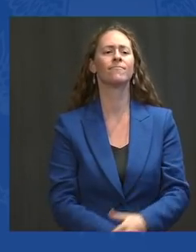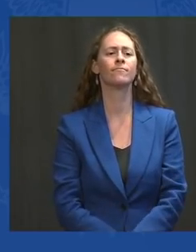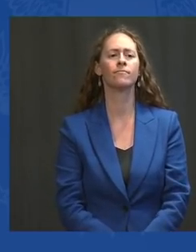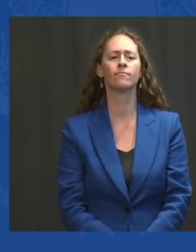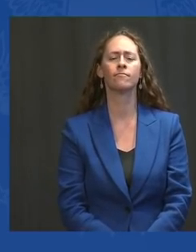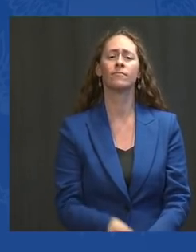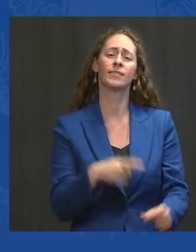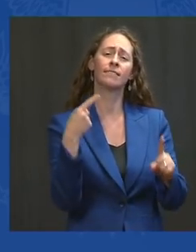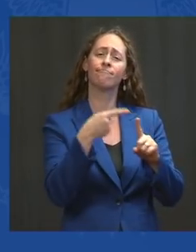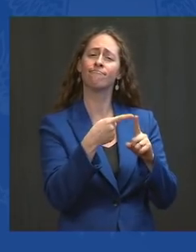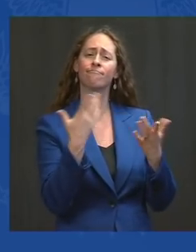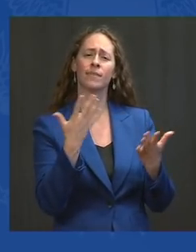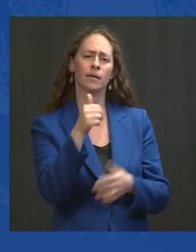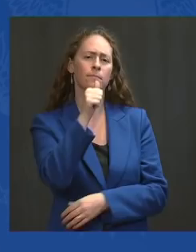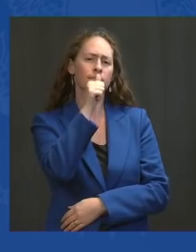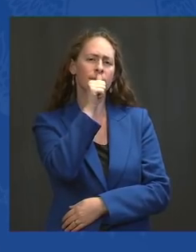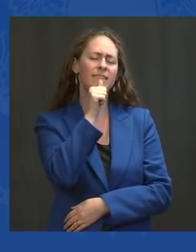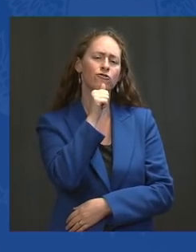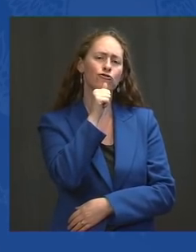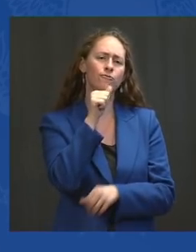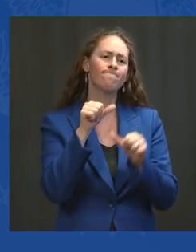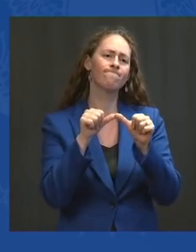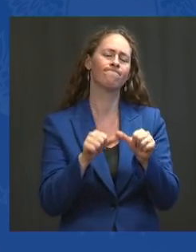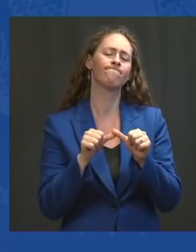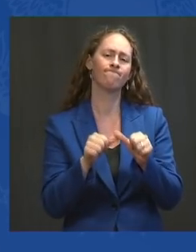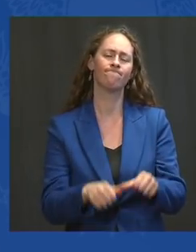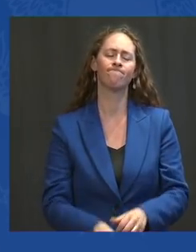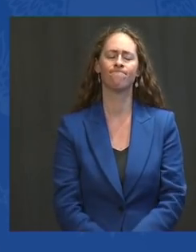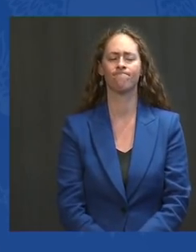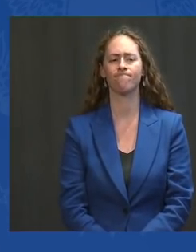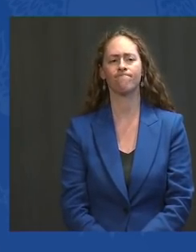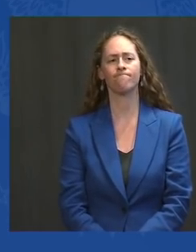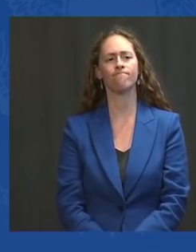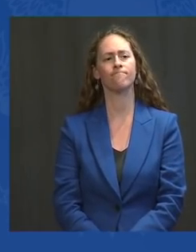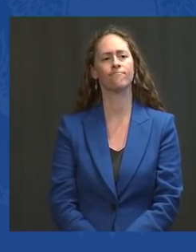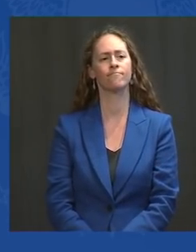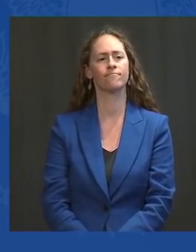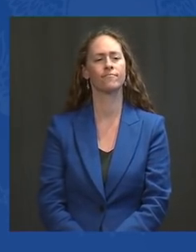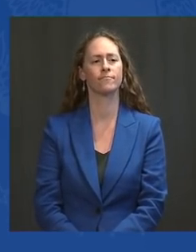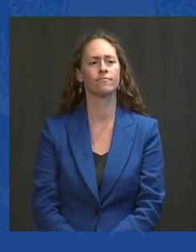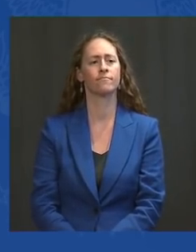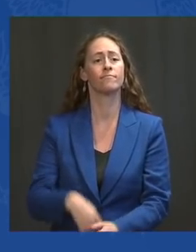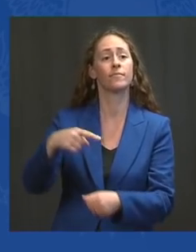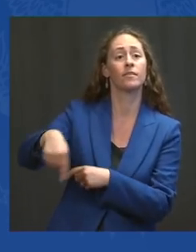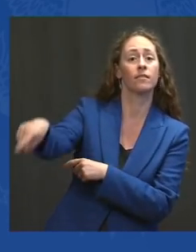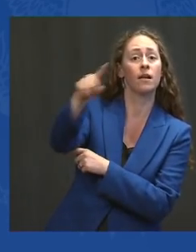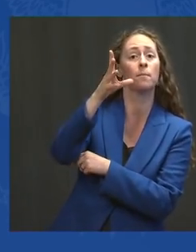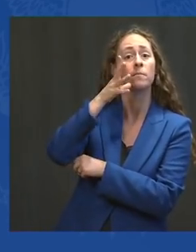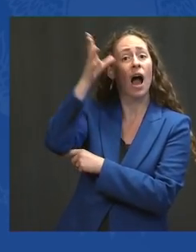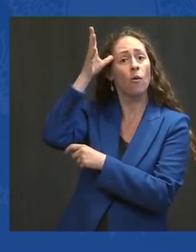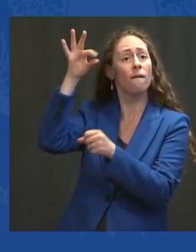And the parents -- the parents who voted for school their children will learn in.